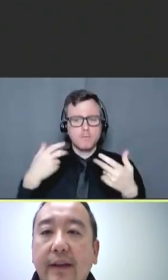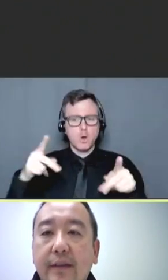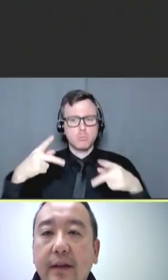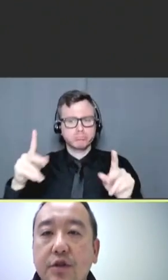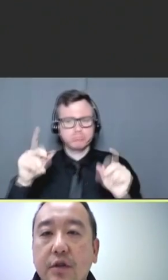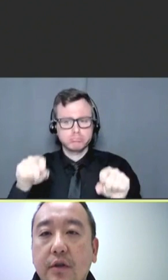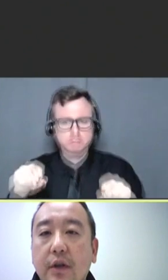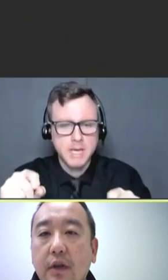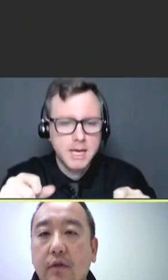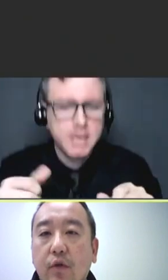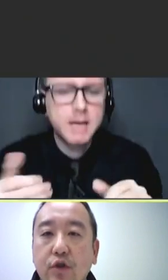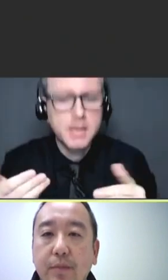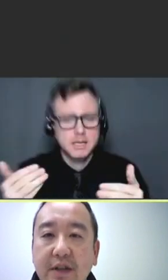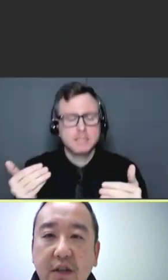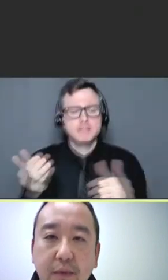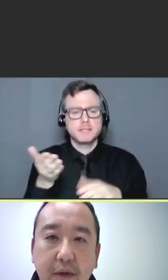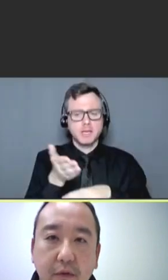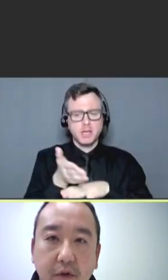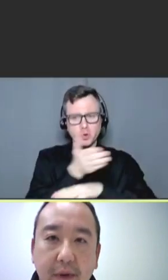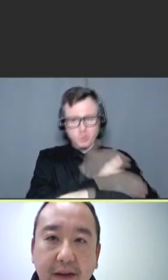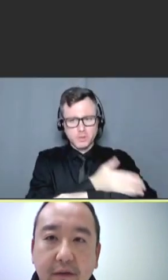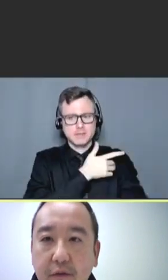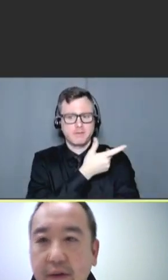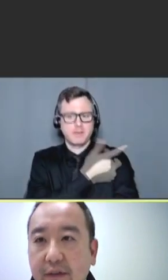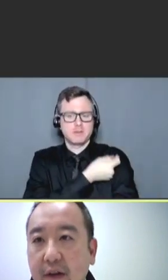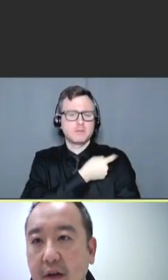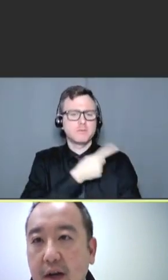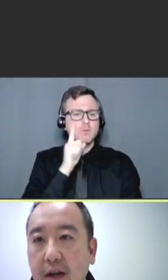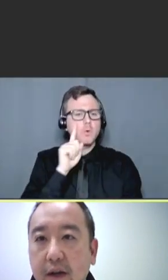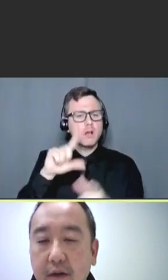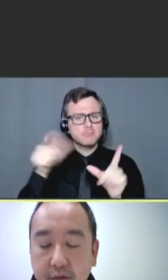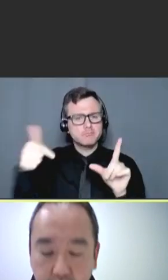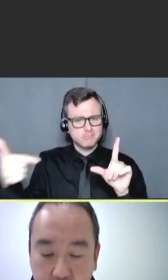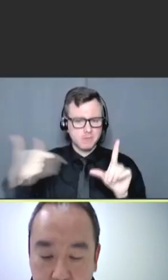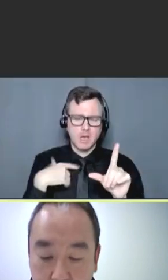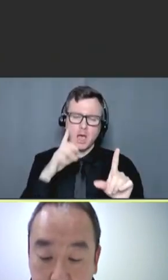vaccination for LGBTQ people for many different reasons and I'll highlight in a few slides.